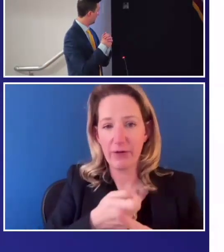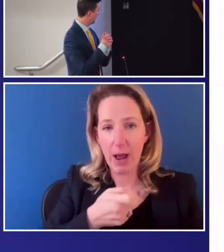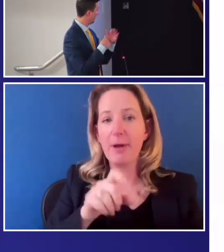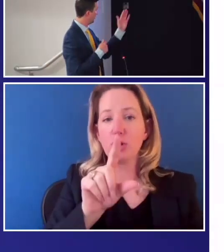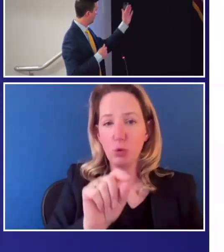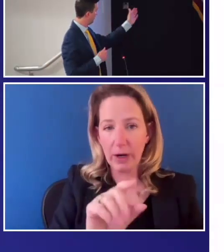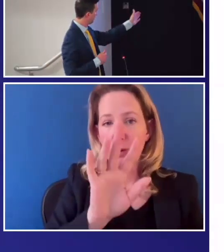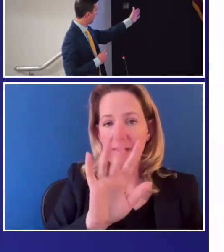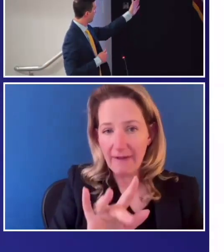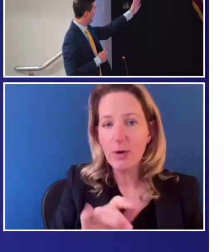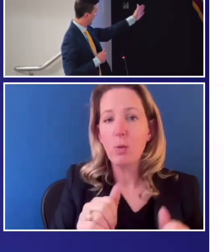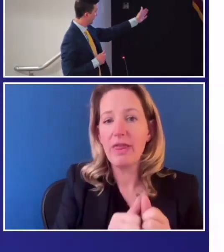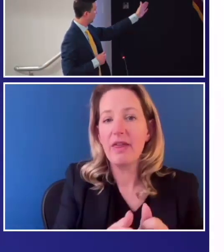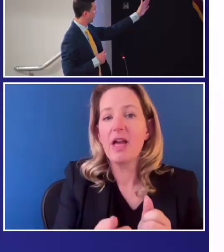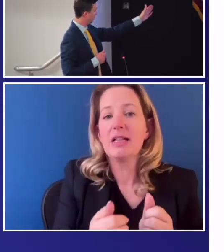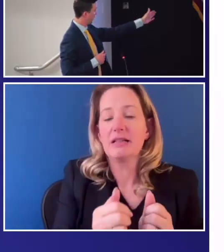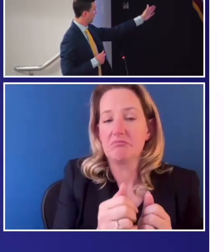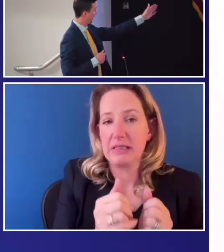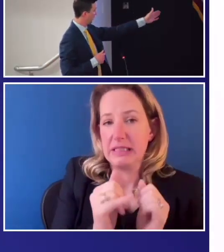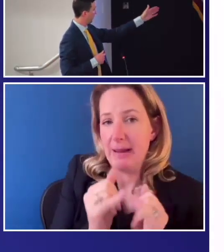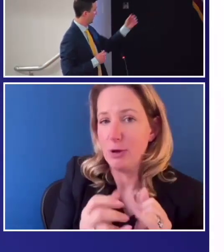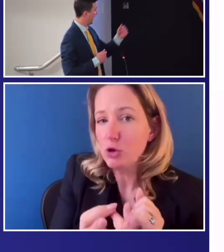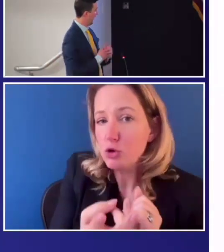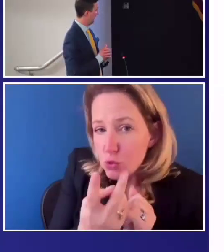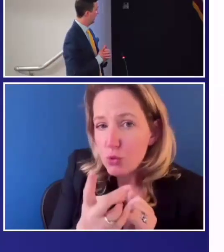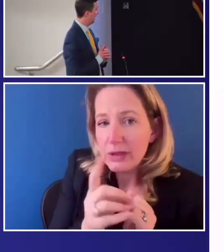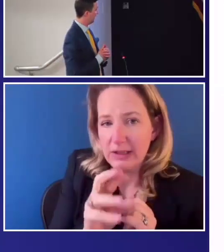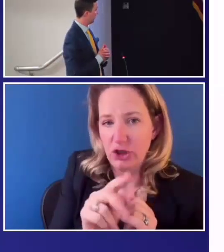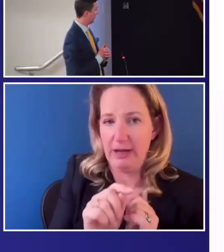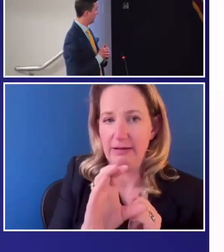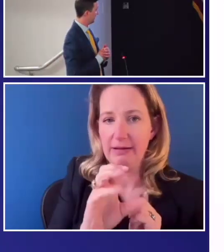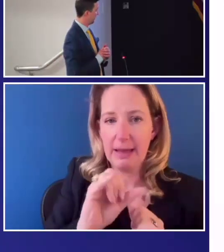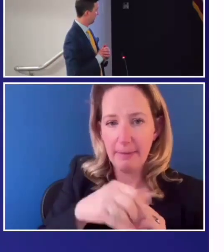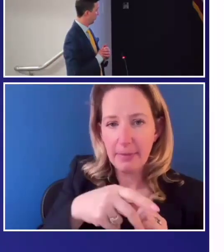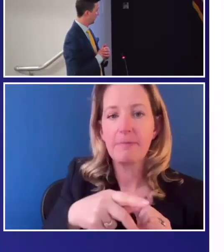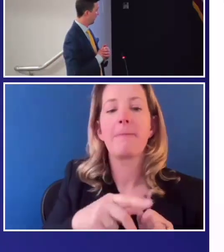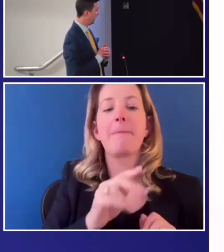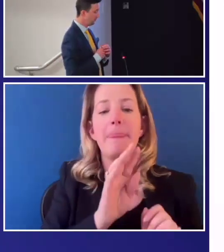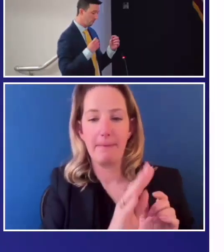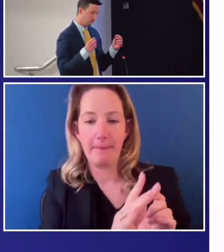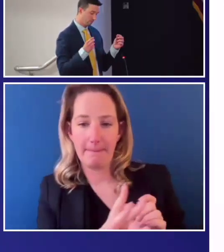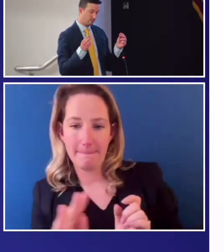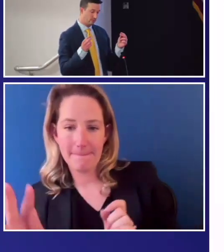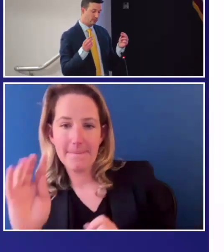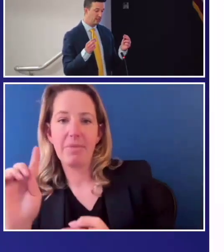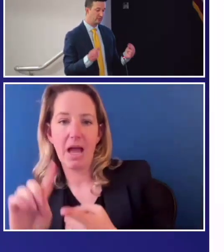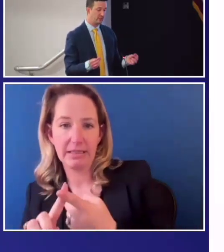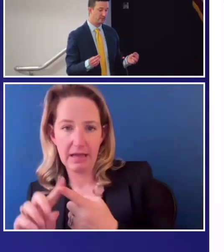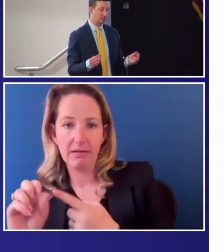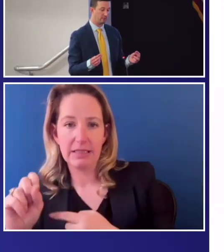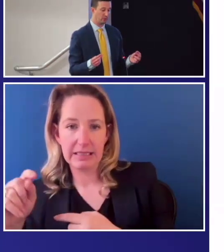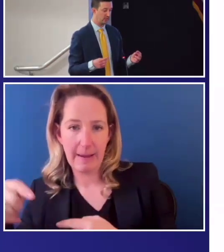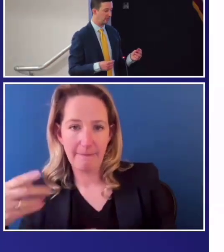same credential level, and you would just walk back one more time until you get to step 14. If you get to step 14,